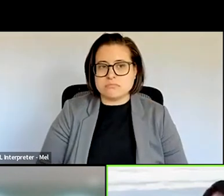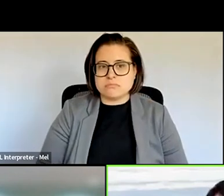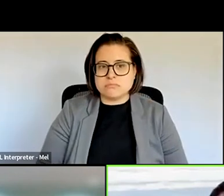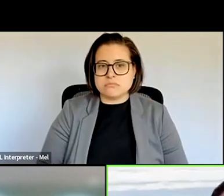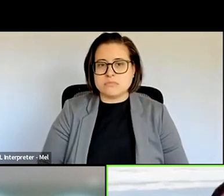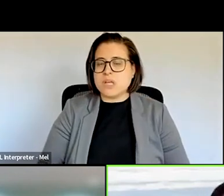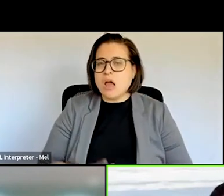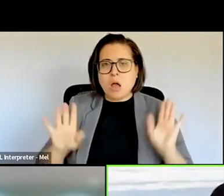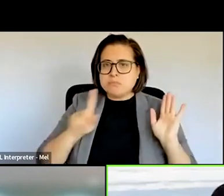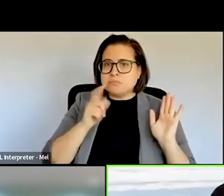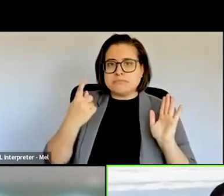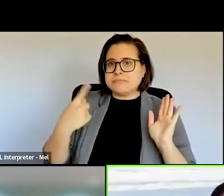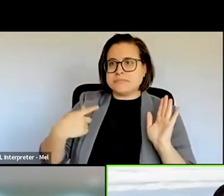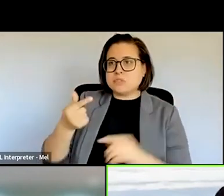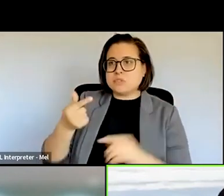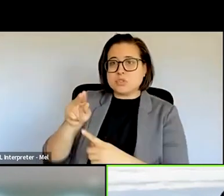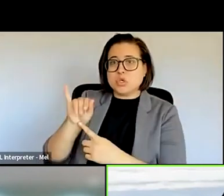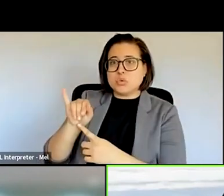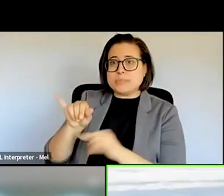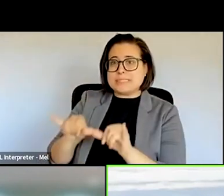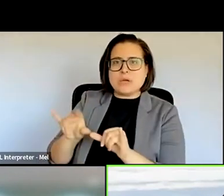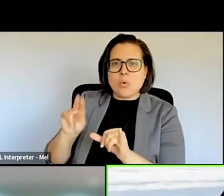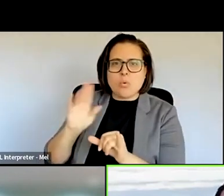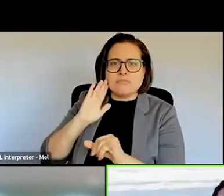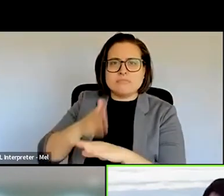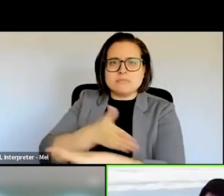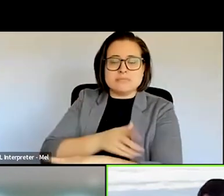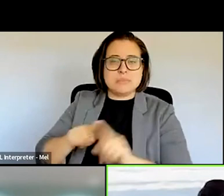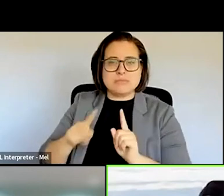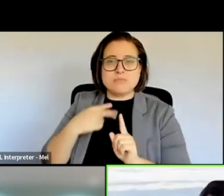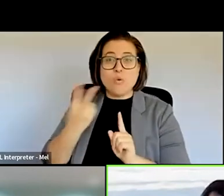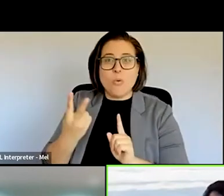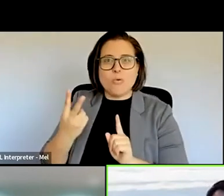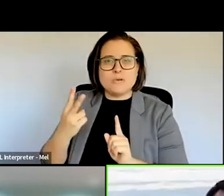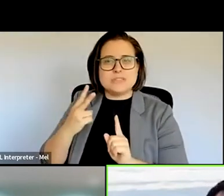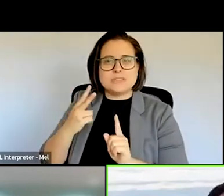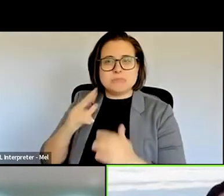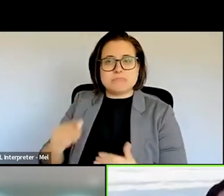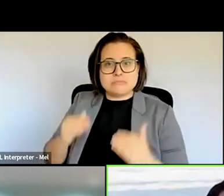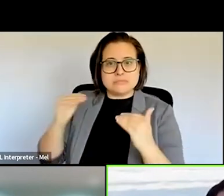that GUIs won't advance. I am just saying that voice will advance and end up dramatically